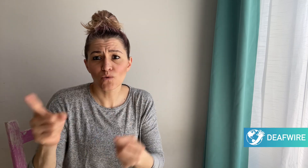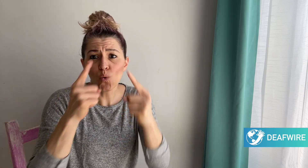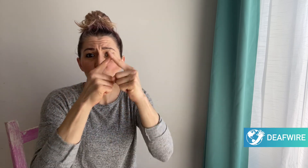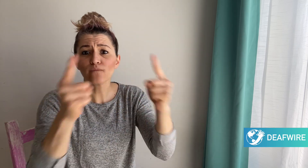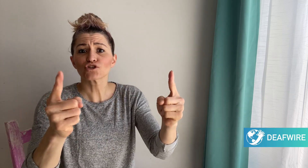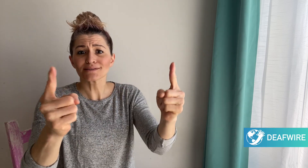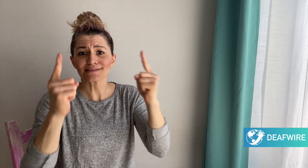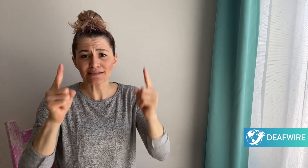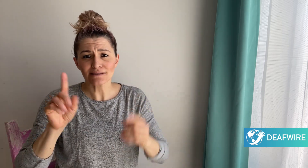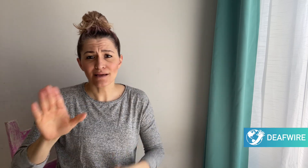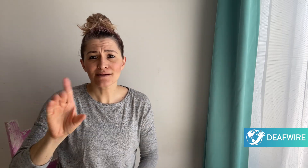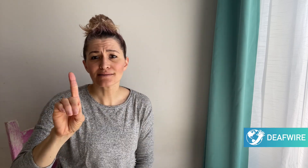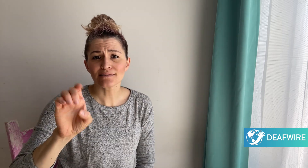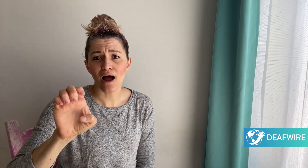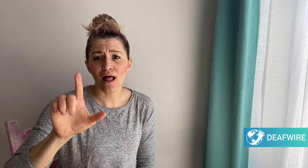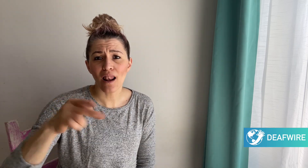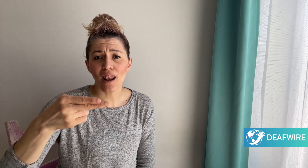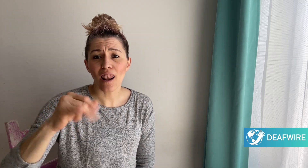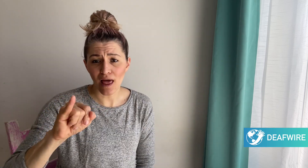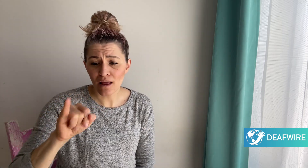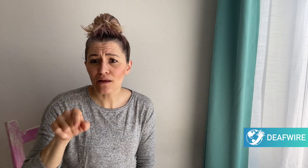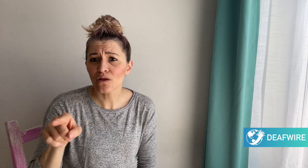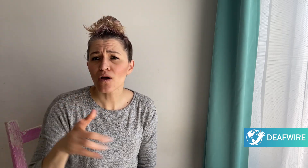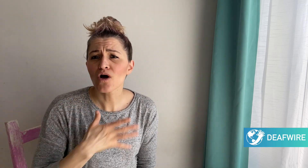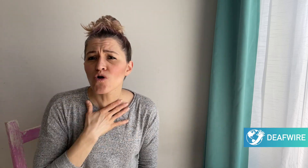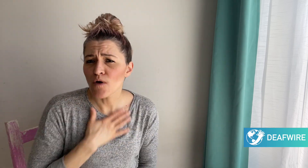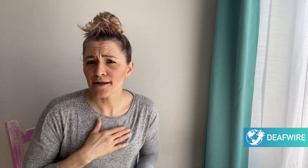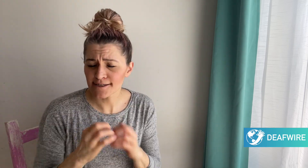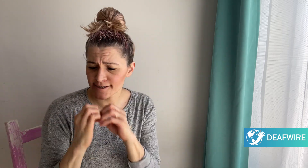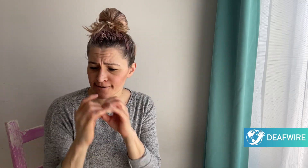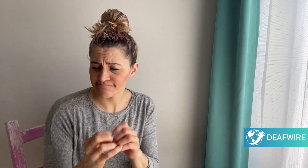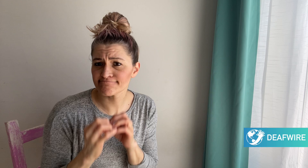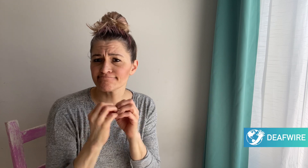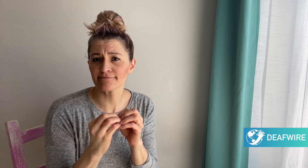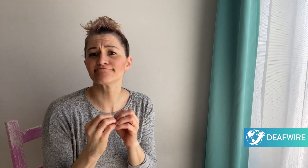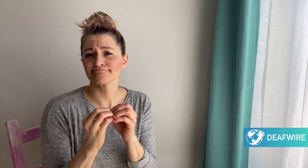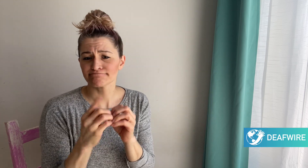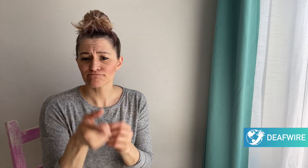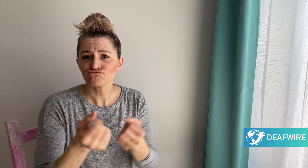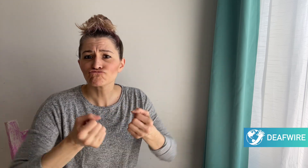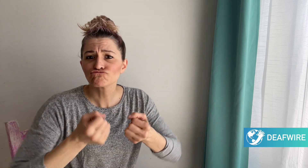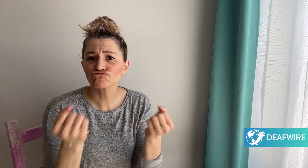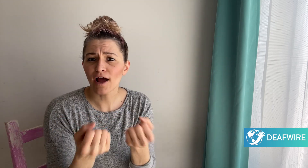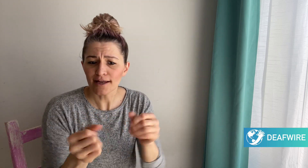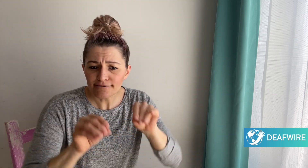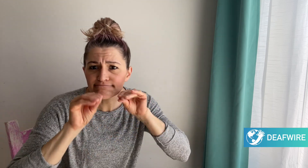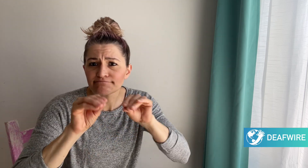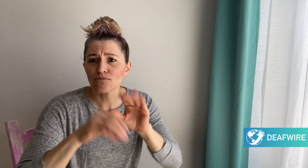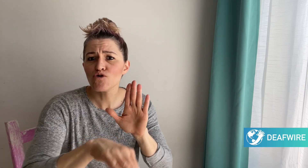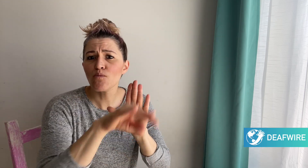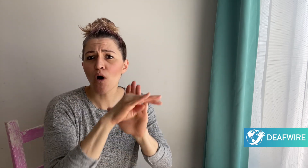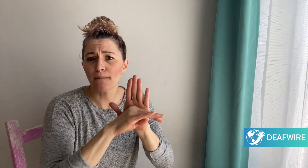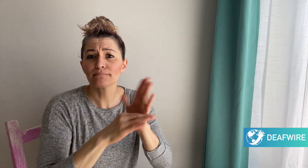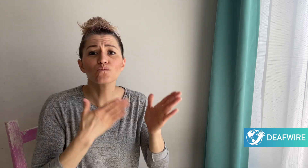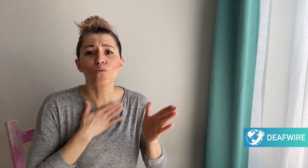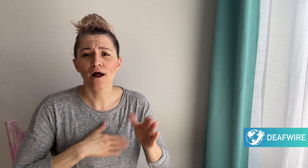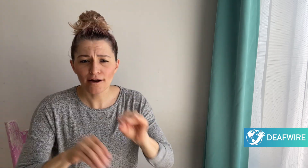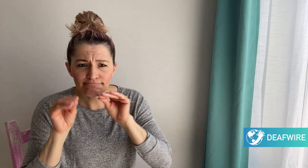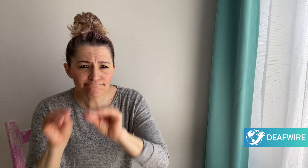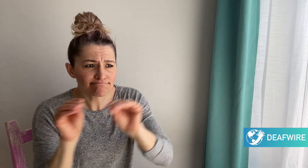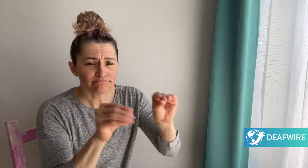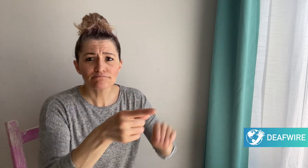with the University of Delhi to develop a training program